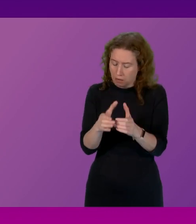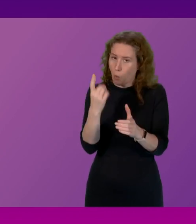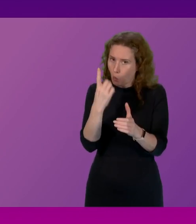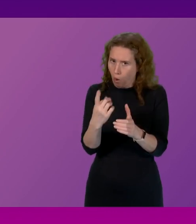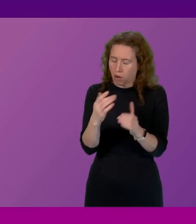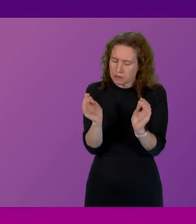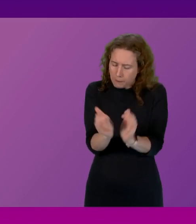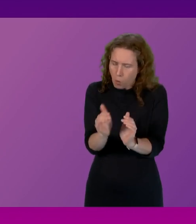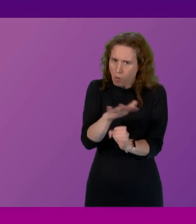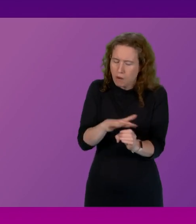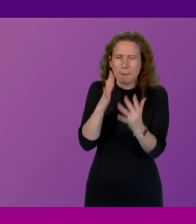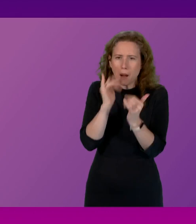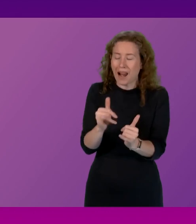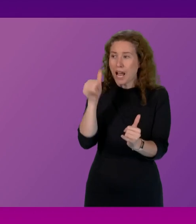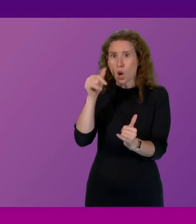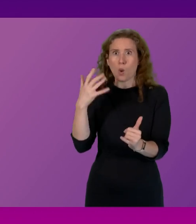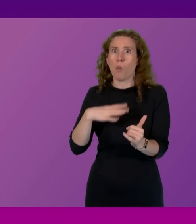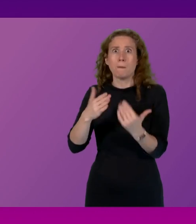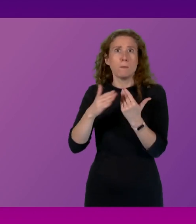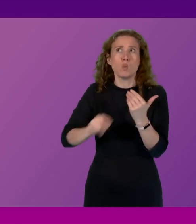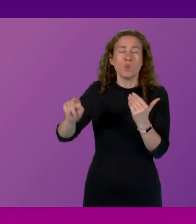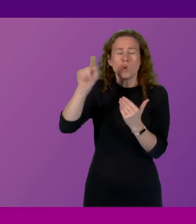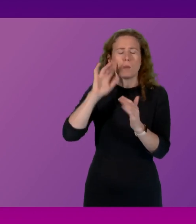I know that there have been calls for other pilots to be established, but the statement